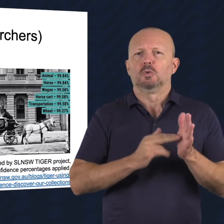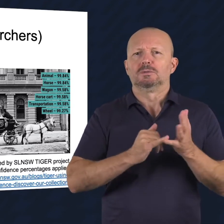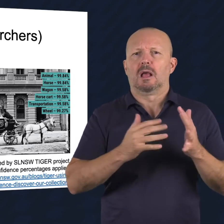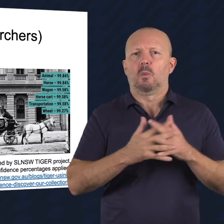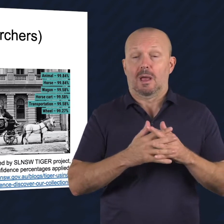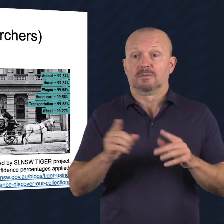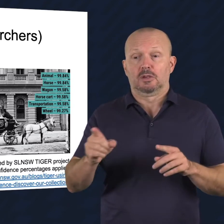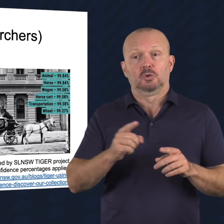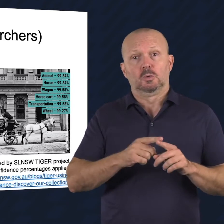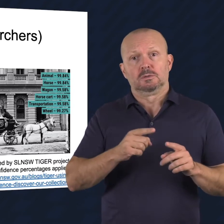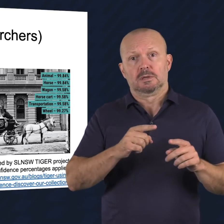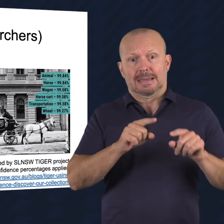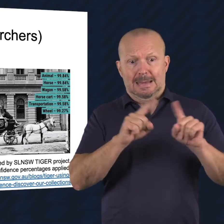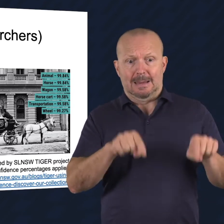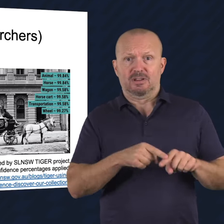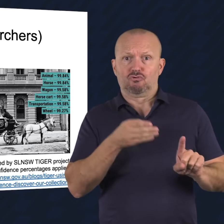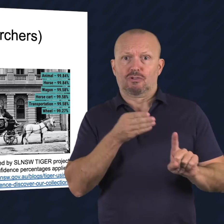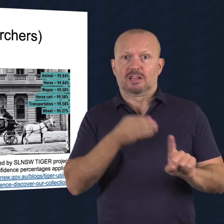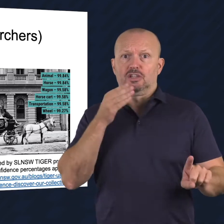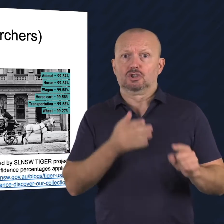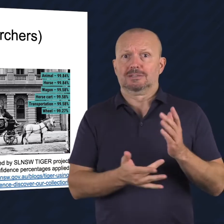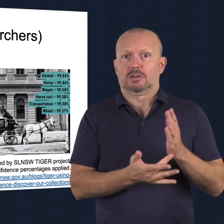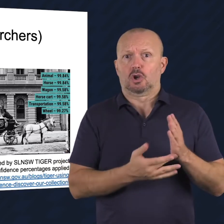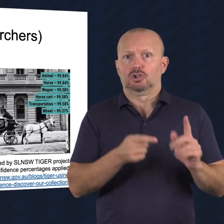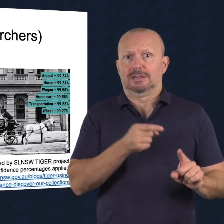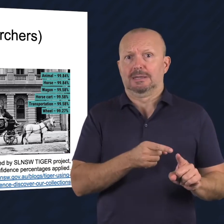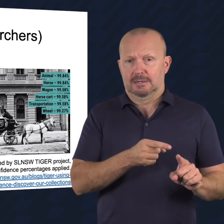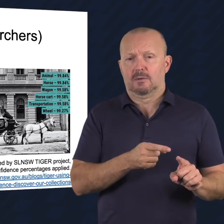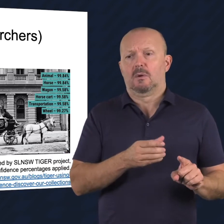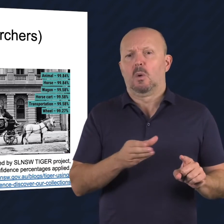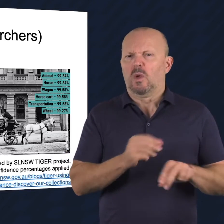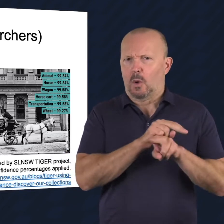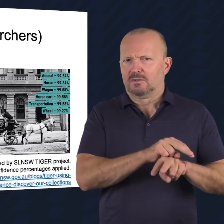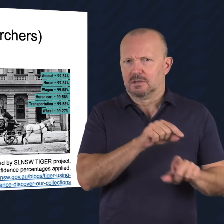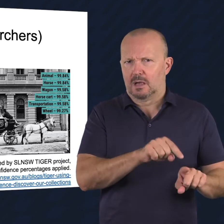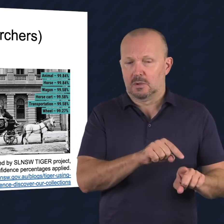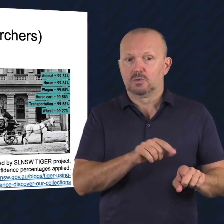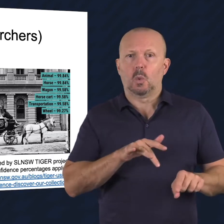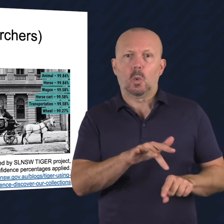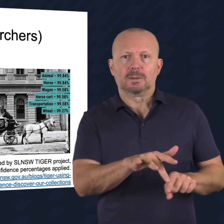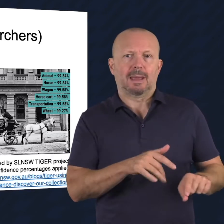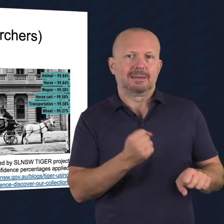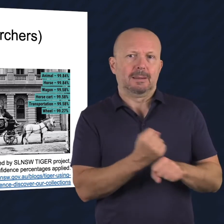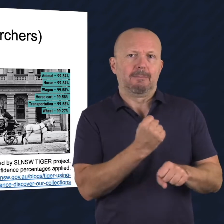South Wales who applied image recognition technologies informed by very well thought through oversight processes to